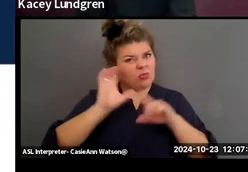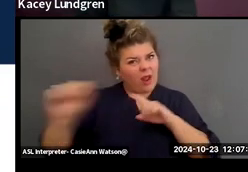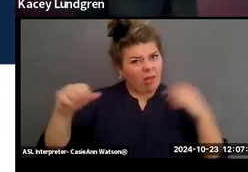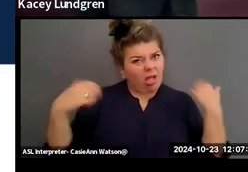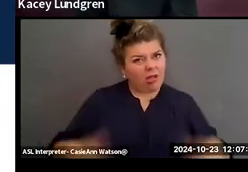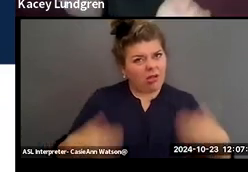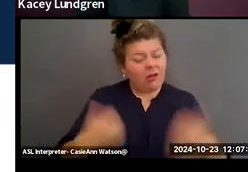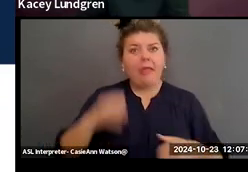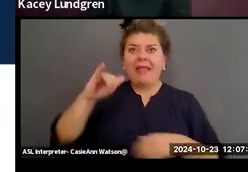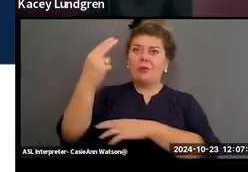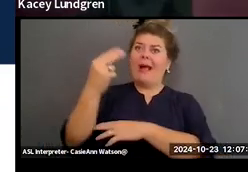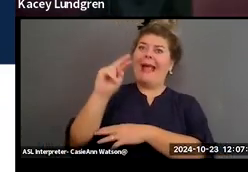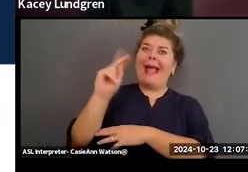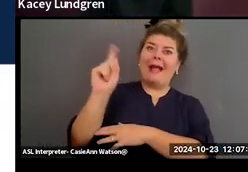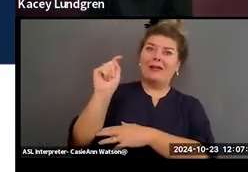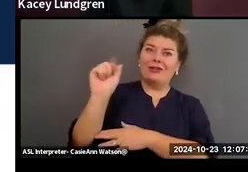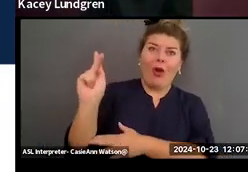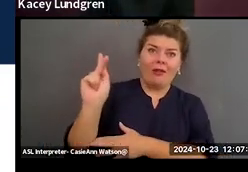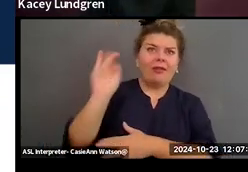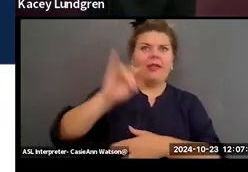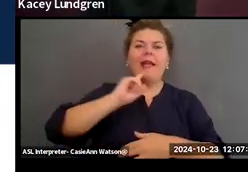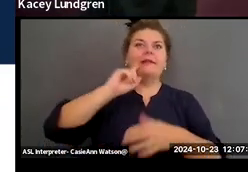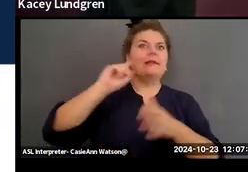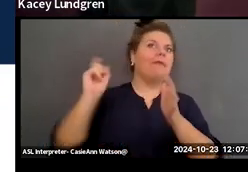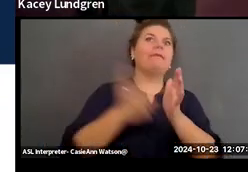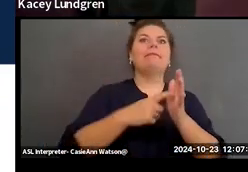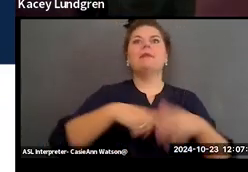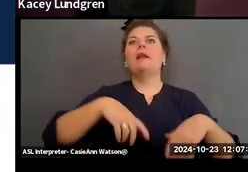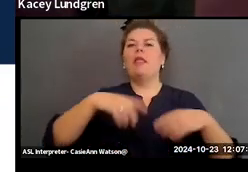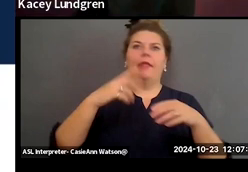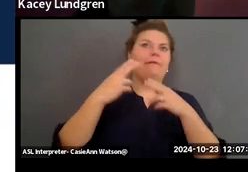That's why Hand Talk is sometimes noted as the first universal American language.